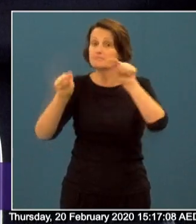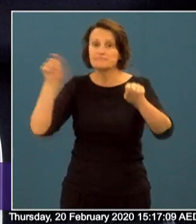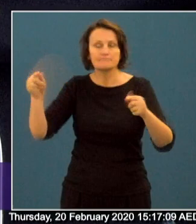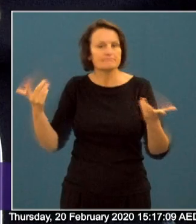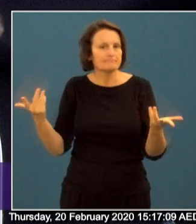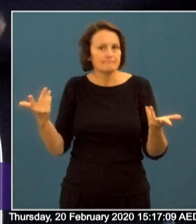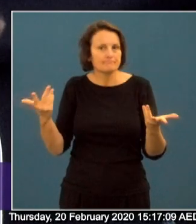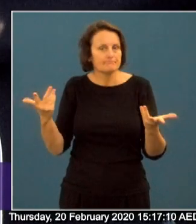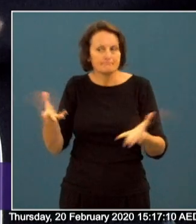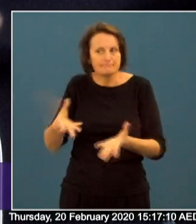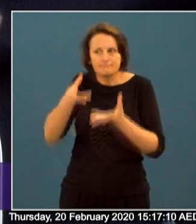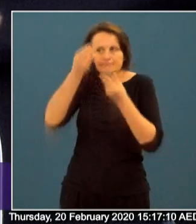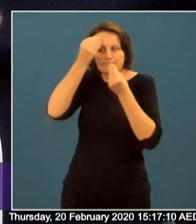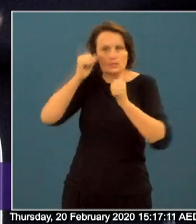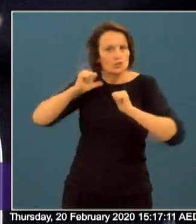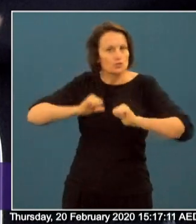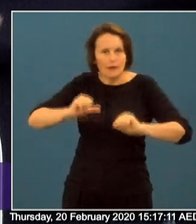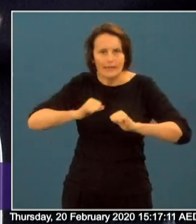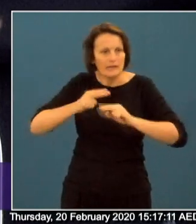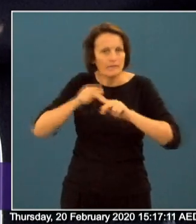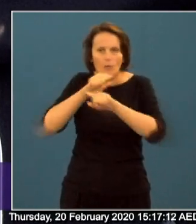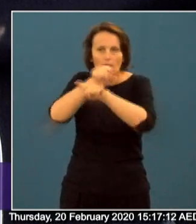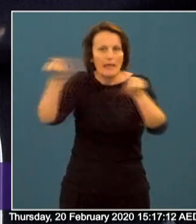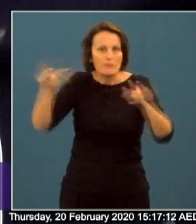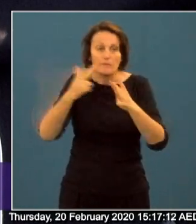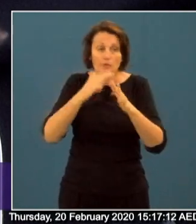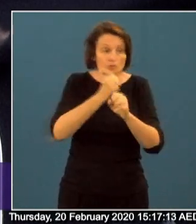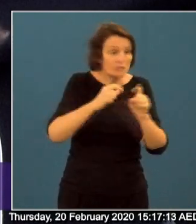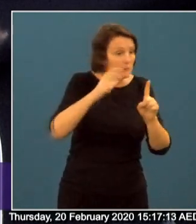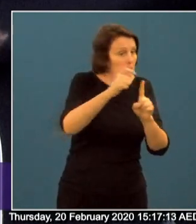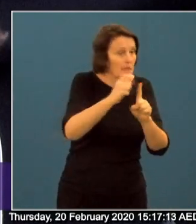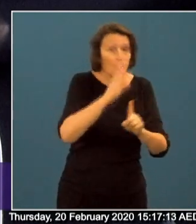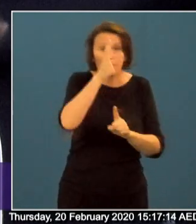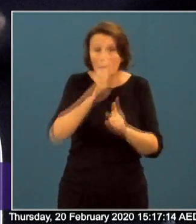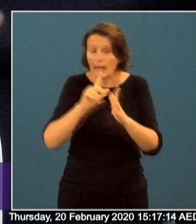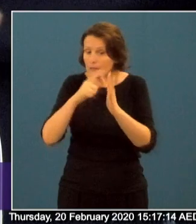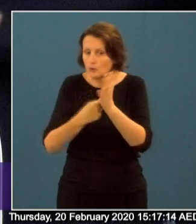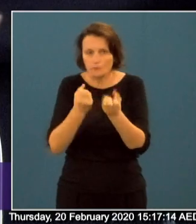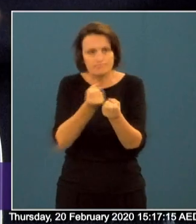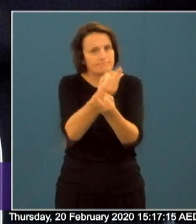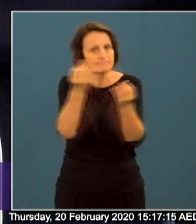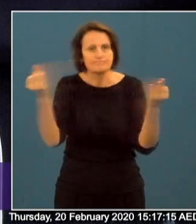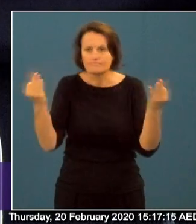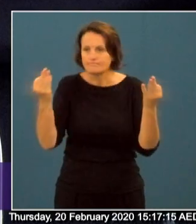So there's no training opportunities for general medicine physicians who might be well placed or might be interested in developing